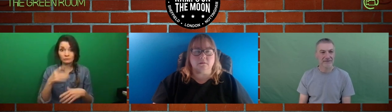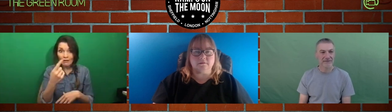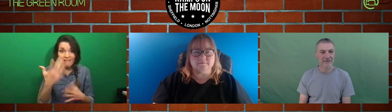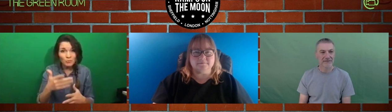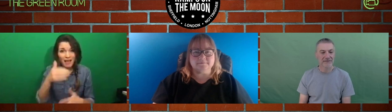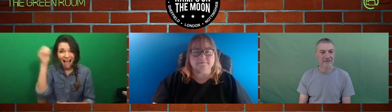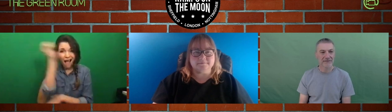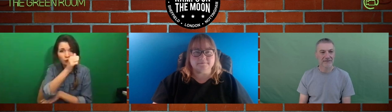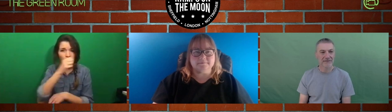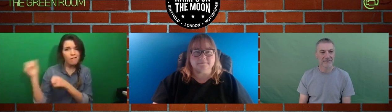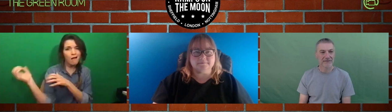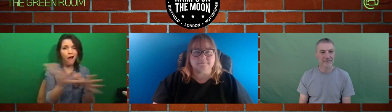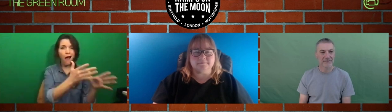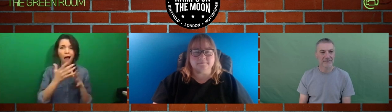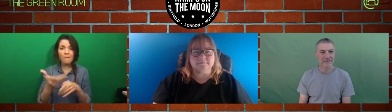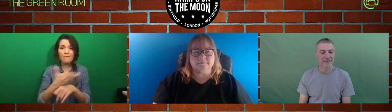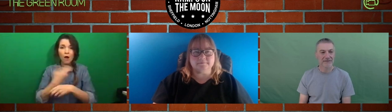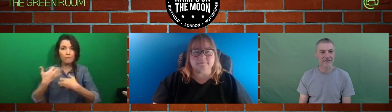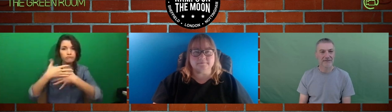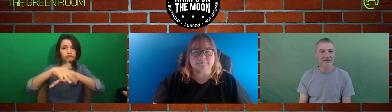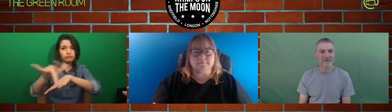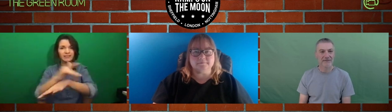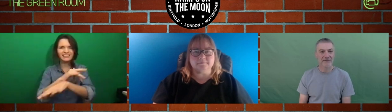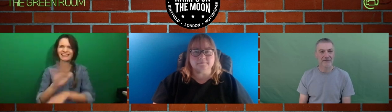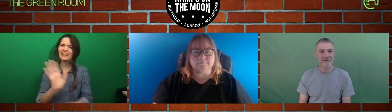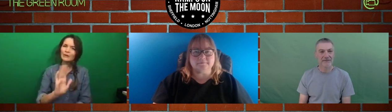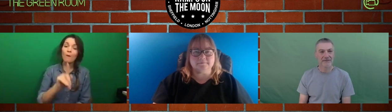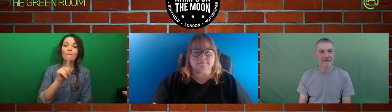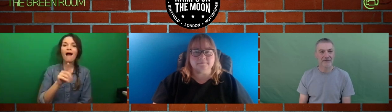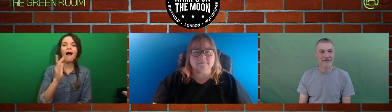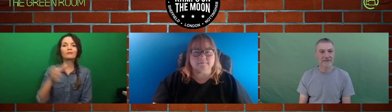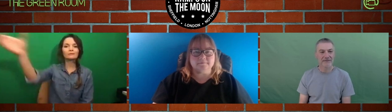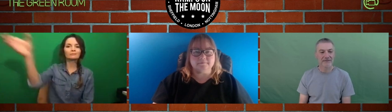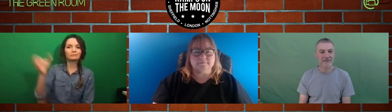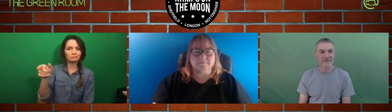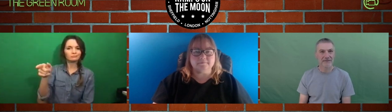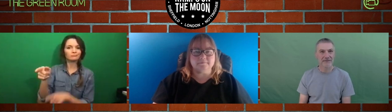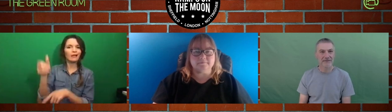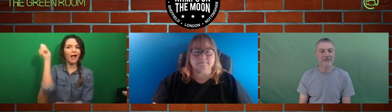integrate BSL into your work, but you do need to get the experts in to help you to do that.